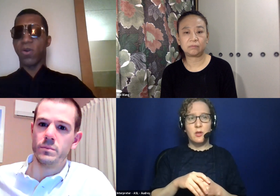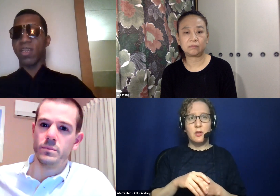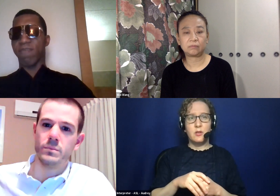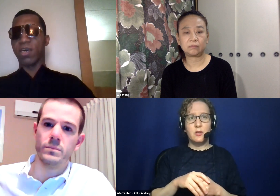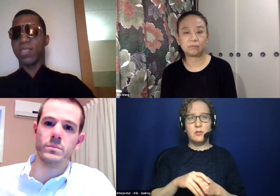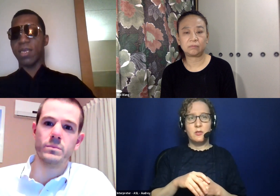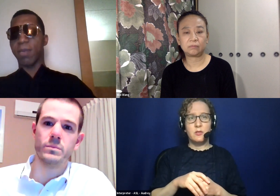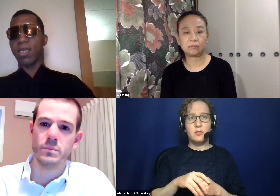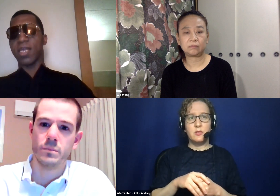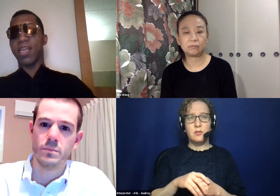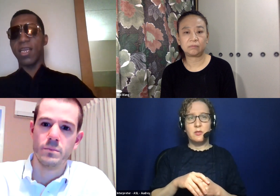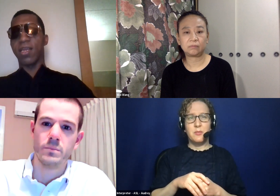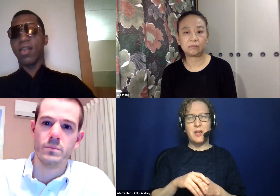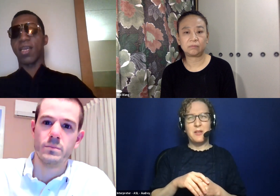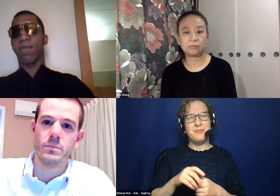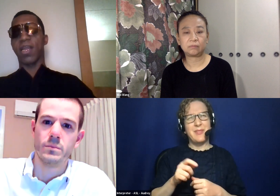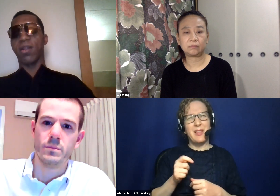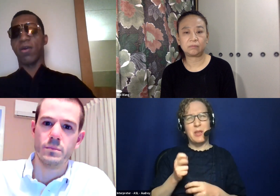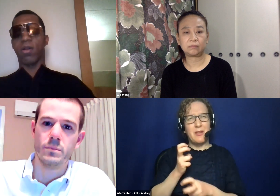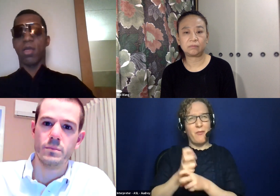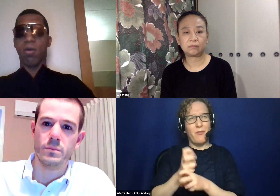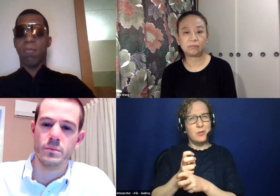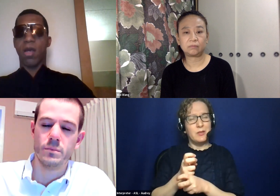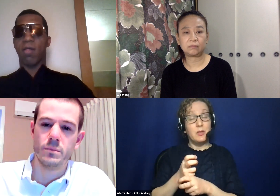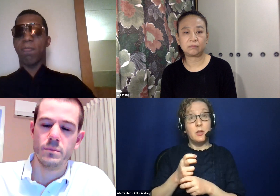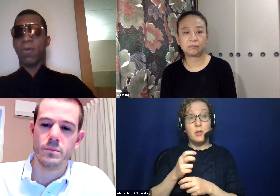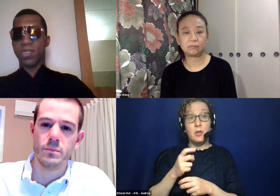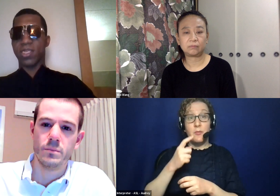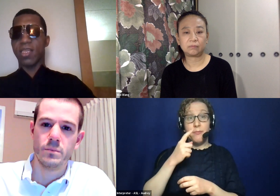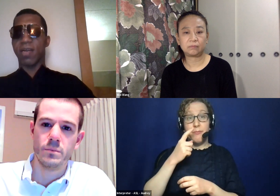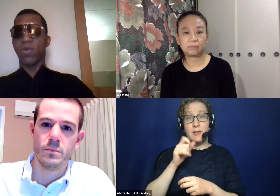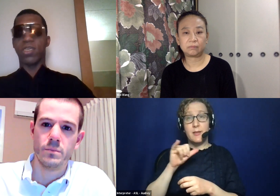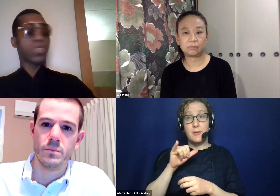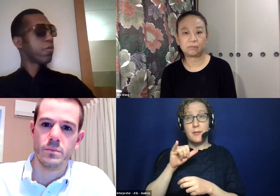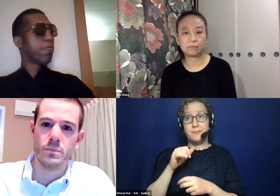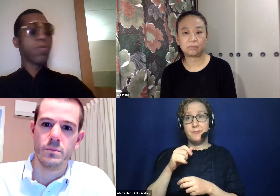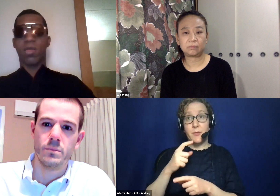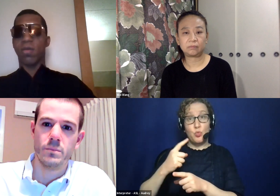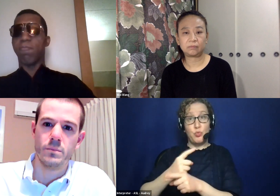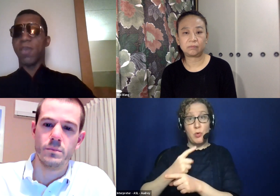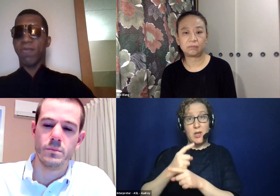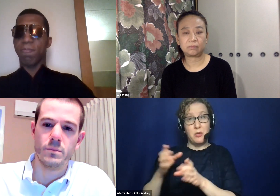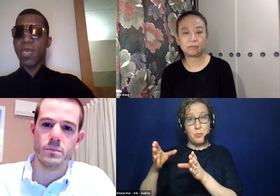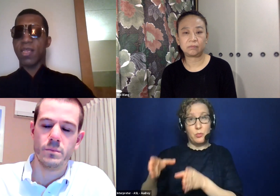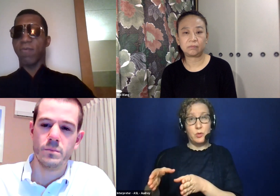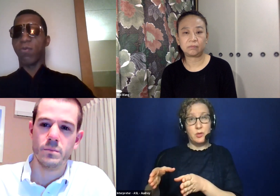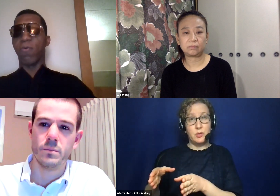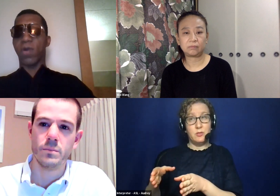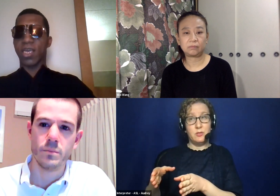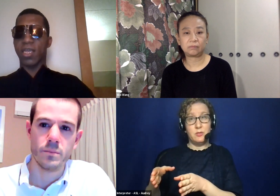more difficulty, because I need, like, a regular person that would deal with me that would be